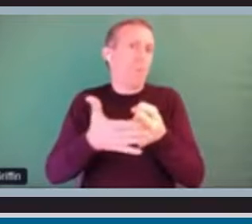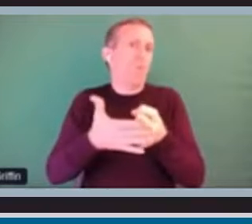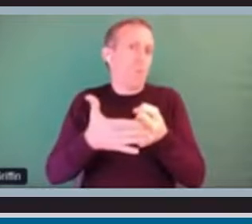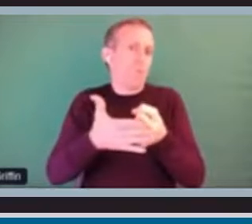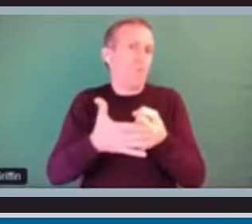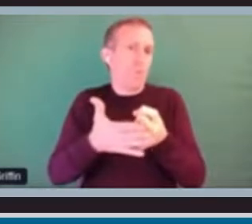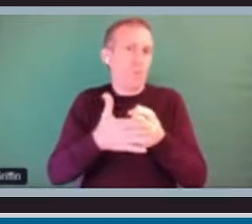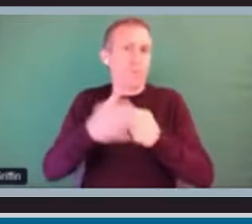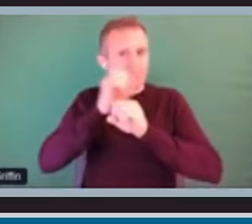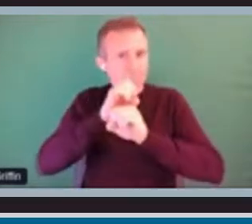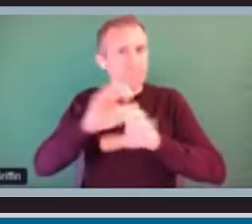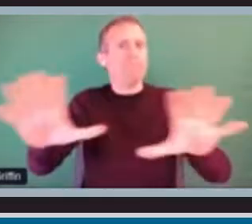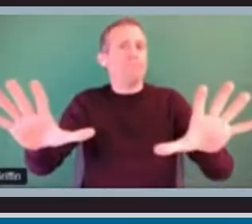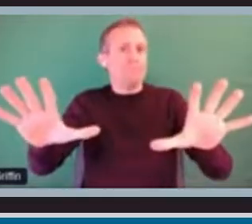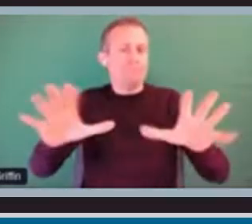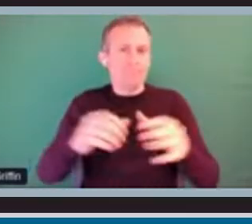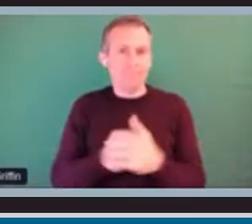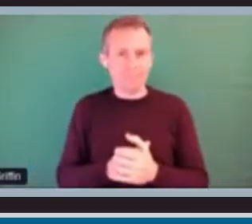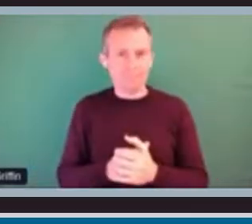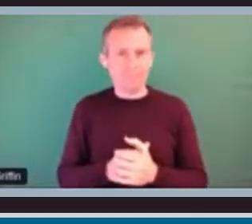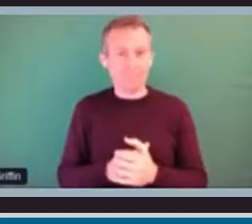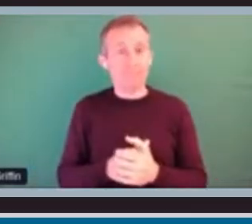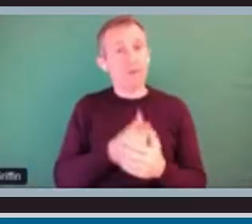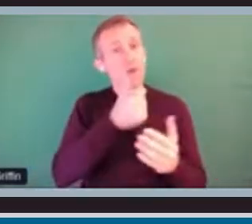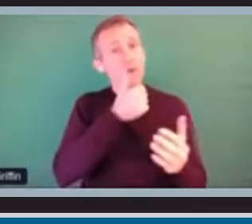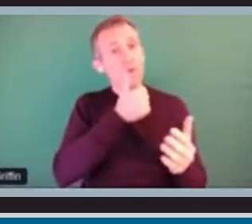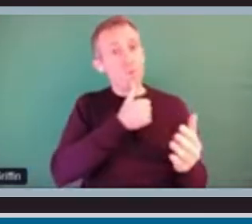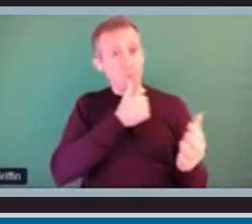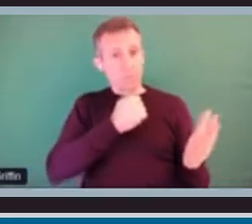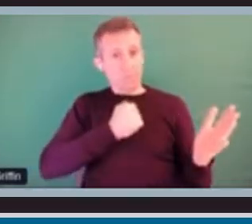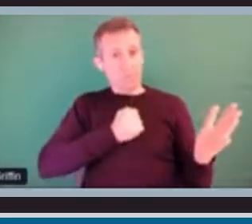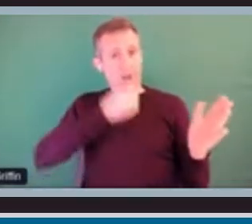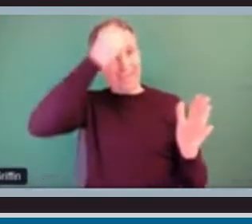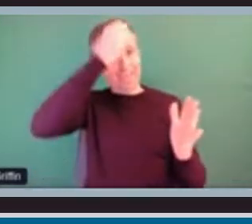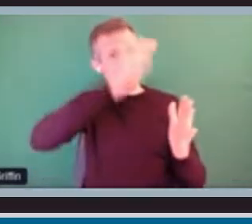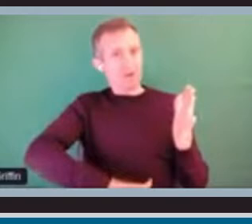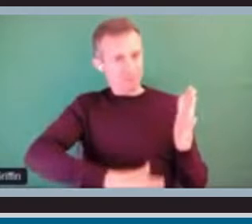that can help to demystify, simplify, and amplify. I’m speaking from my experience working in Higher Education Information Technology,